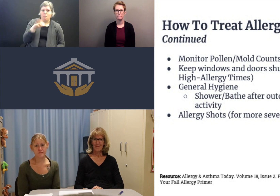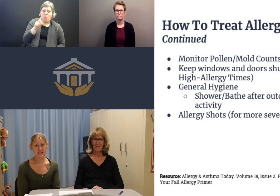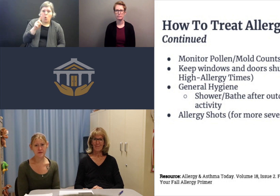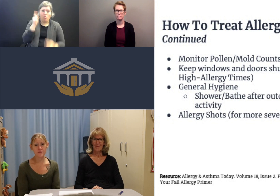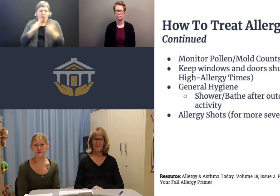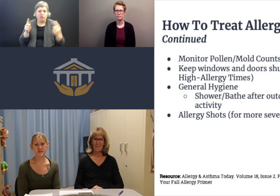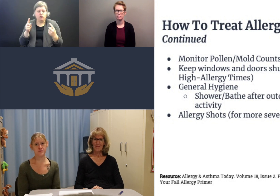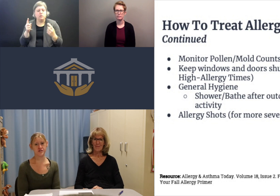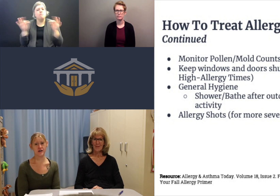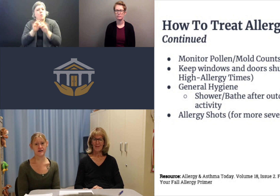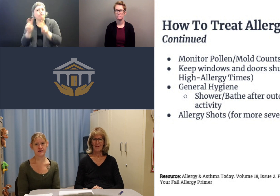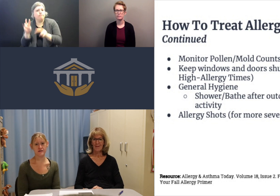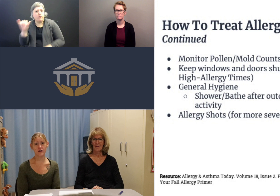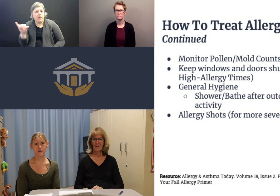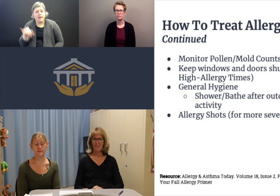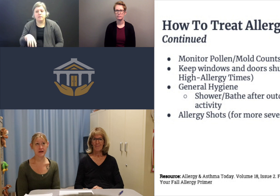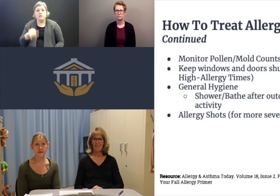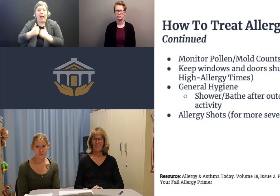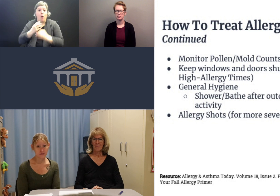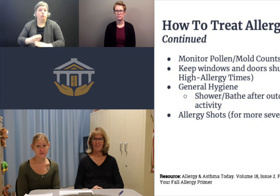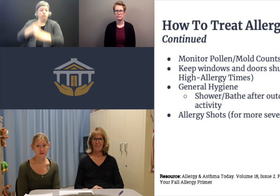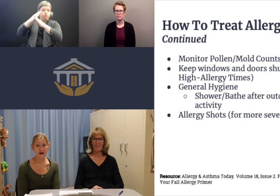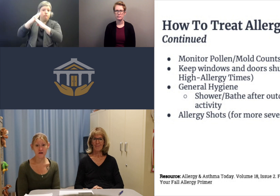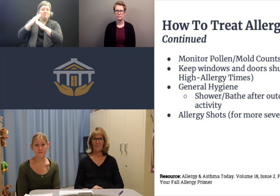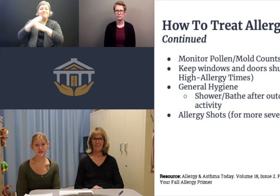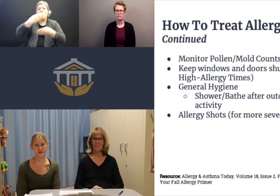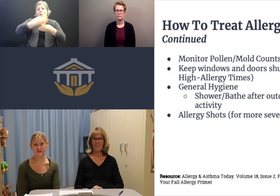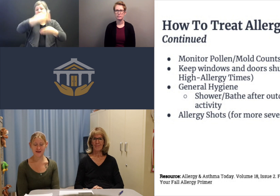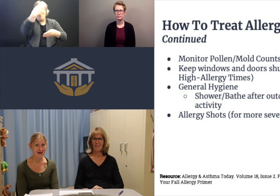keep your windows and doors shut. You know, it might be beautiful out but during these high